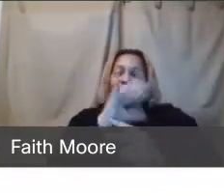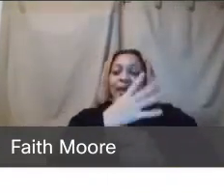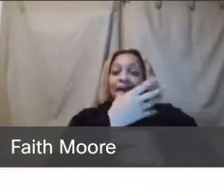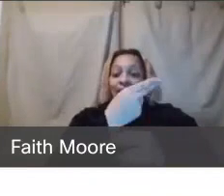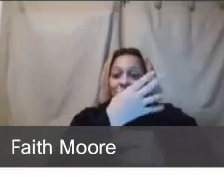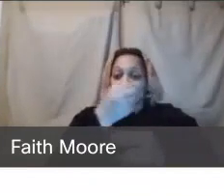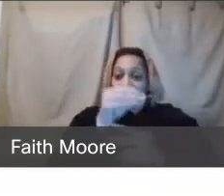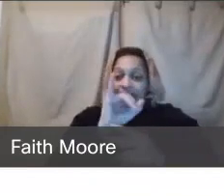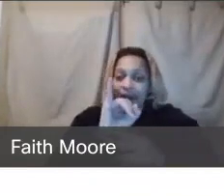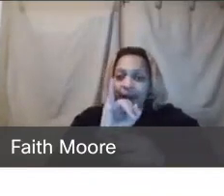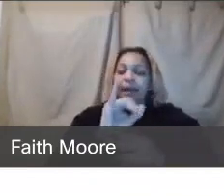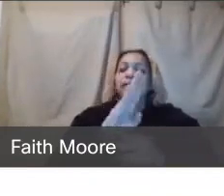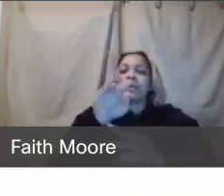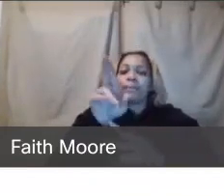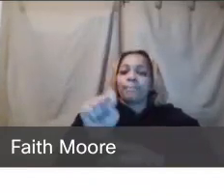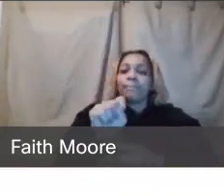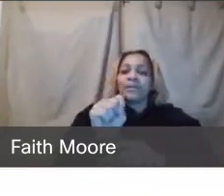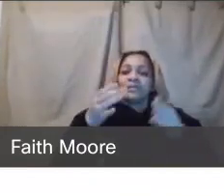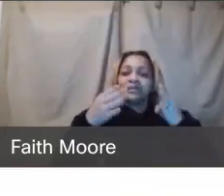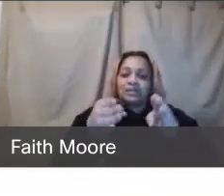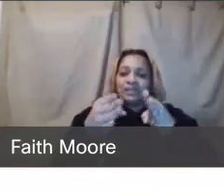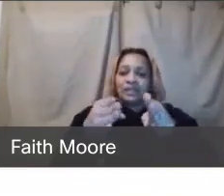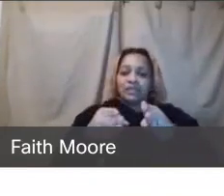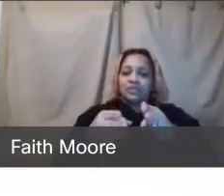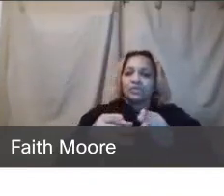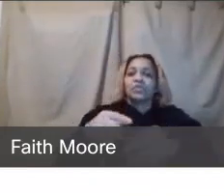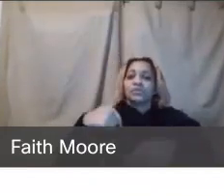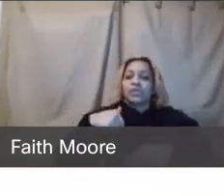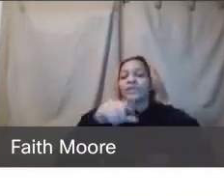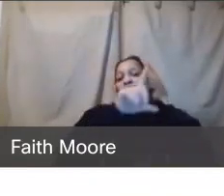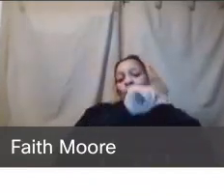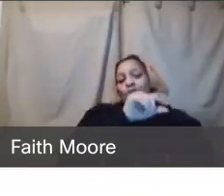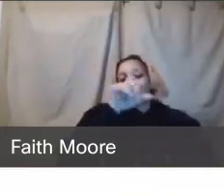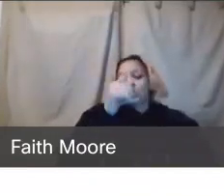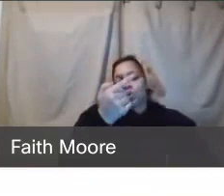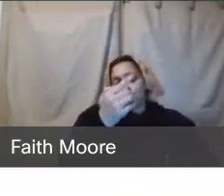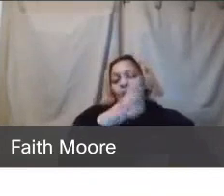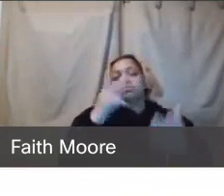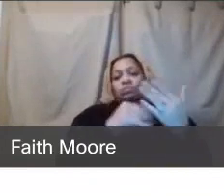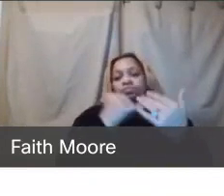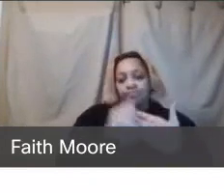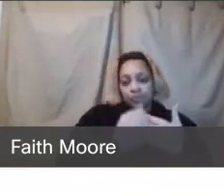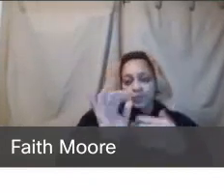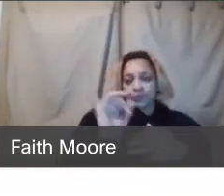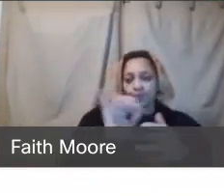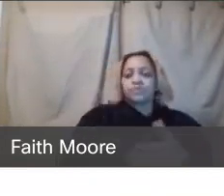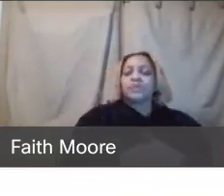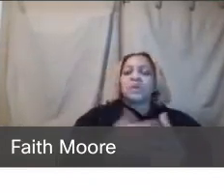Viable crossovers and that's also a 2021 project so we will. We'll be looking at all the options that we have.